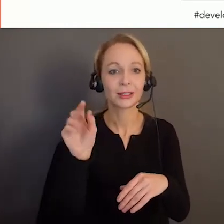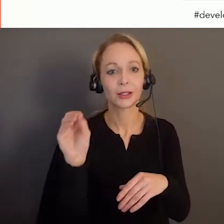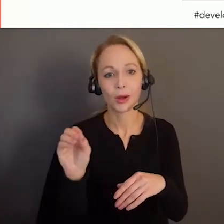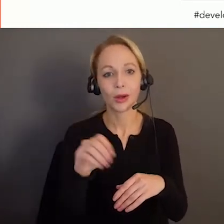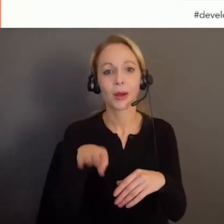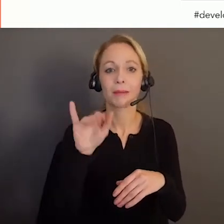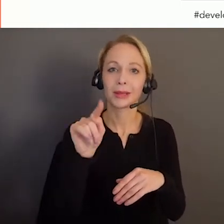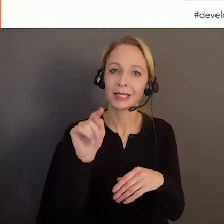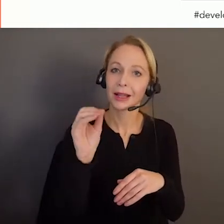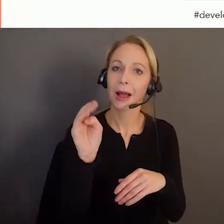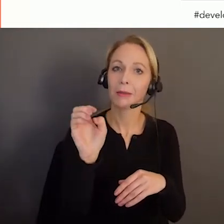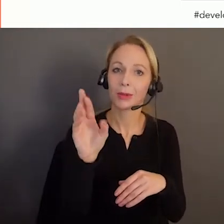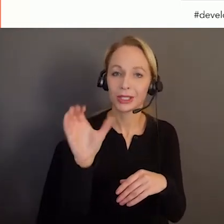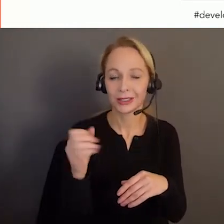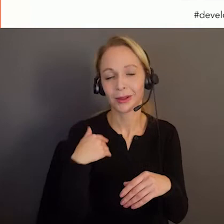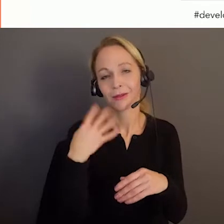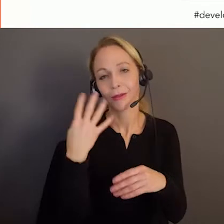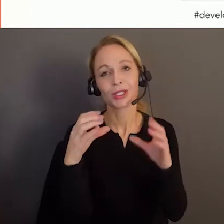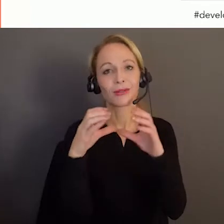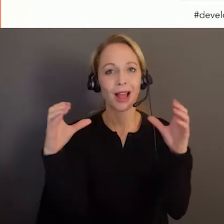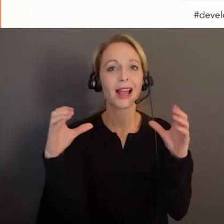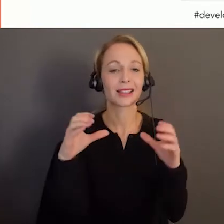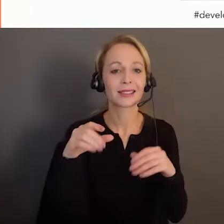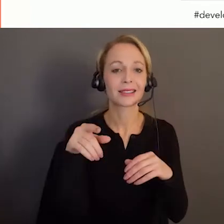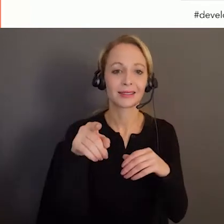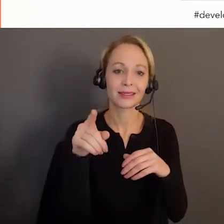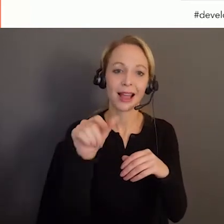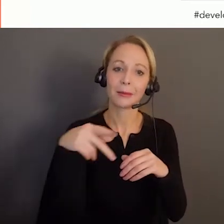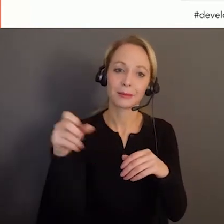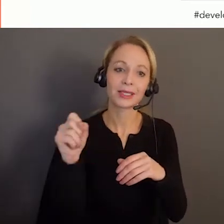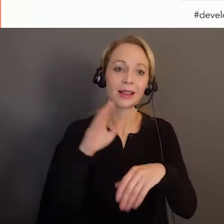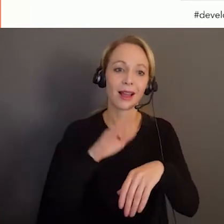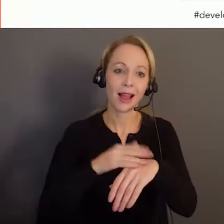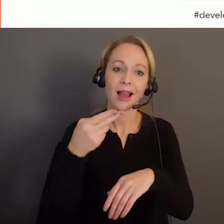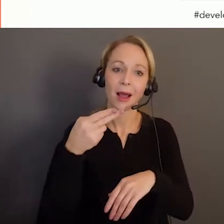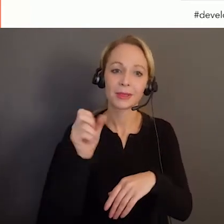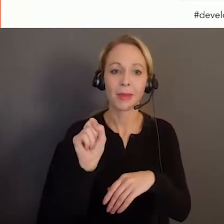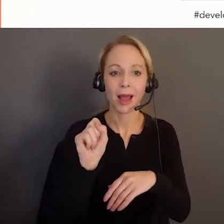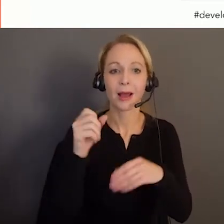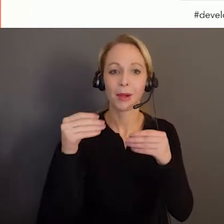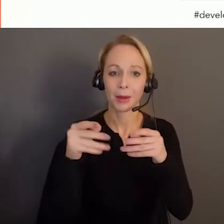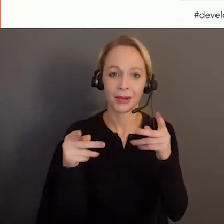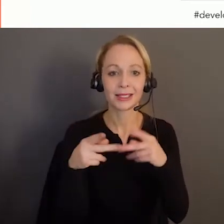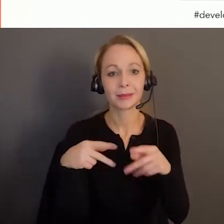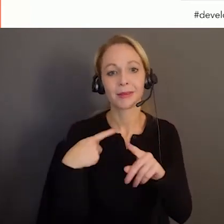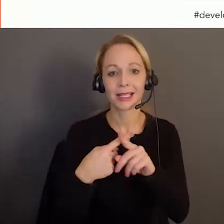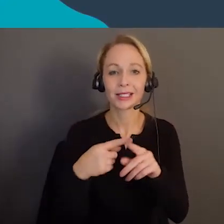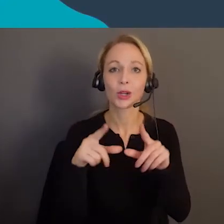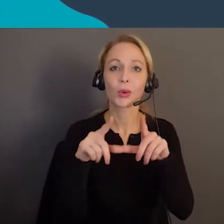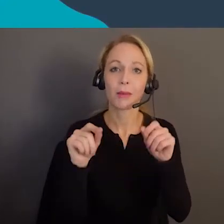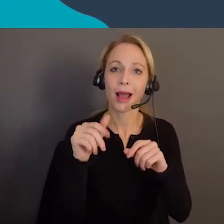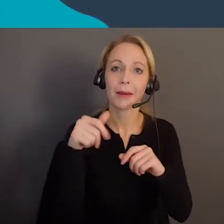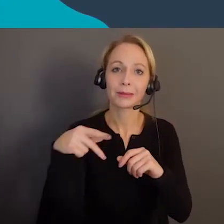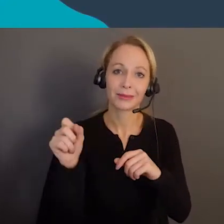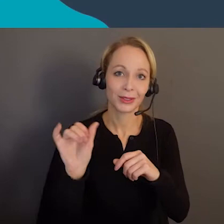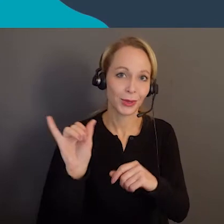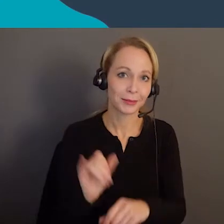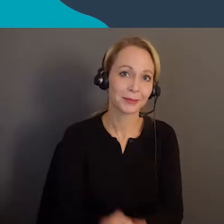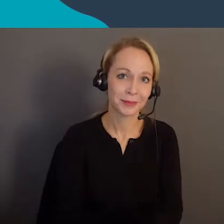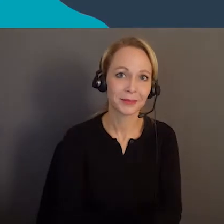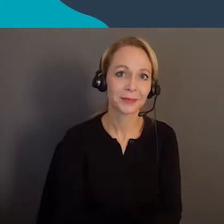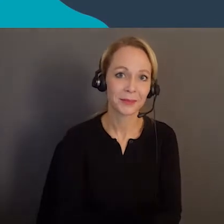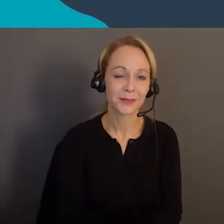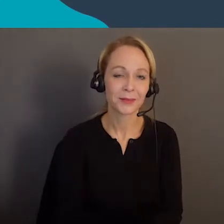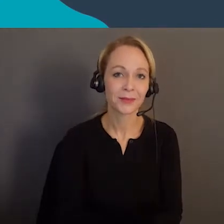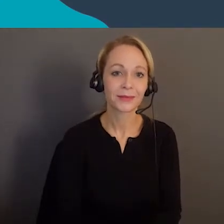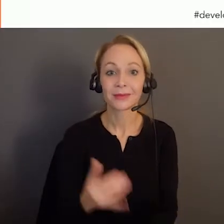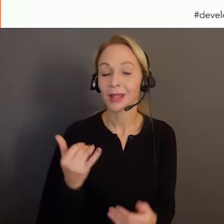UNIFIC HAS BEEN A PART OF HubSpot MARKETPLACE AND